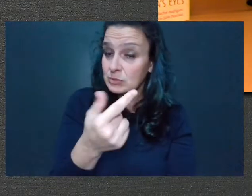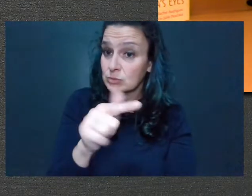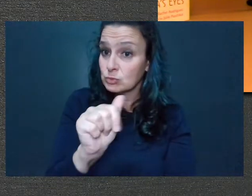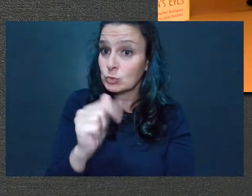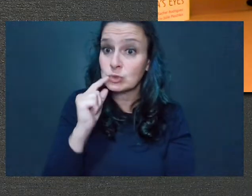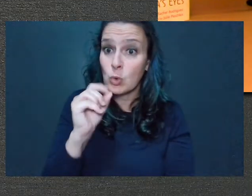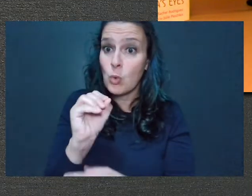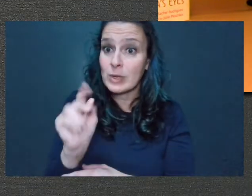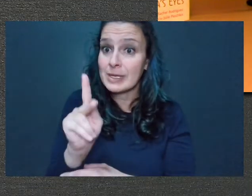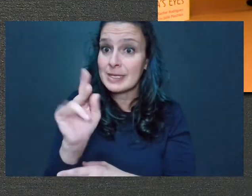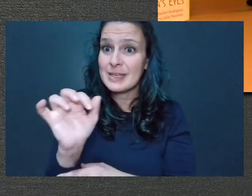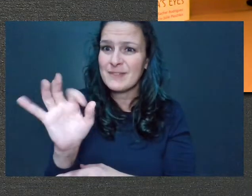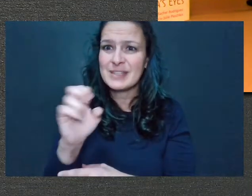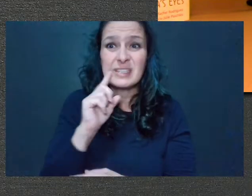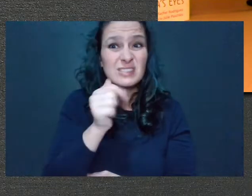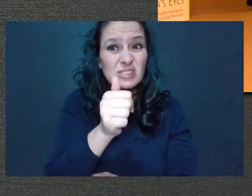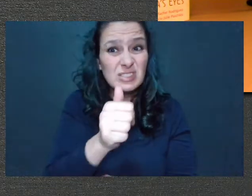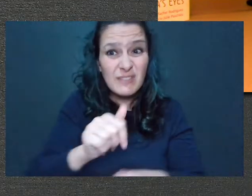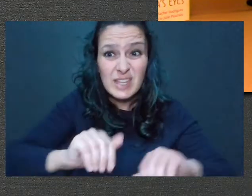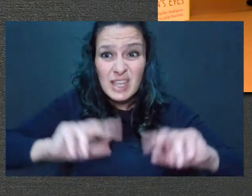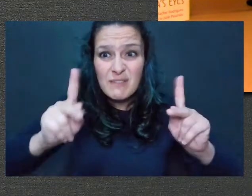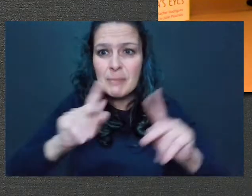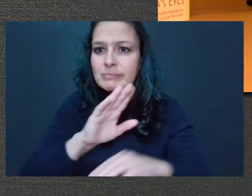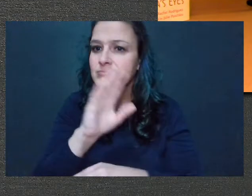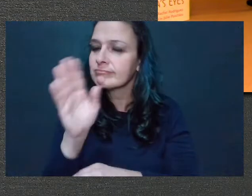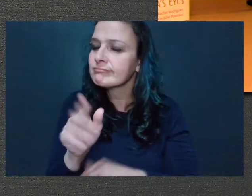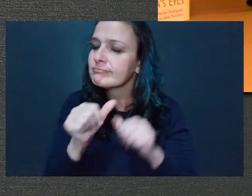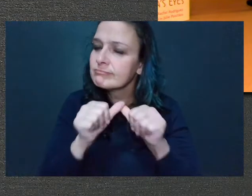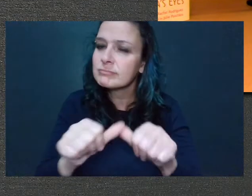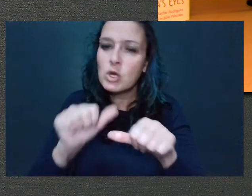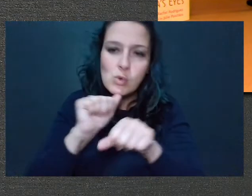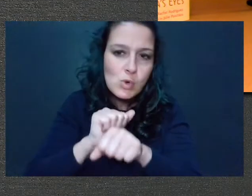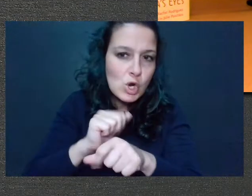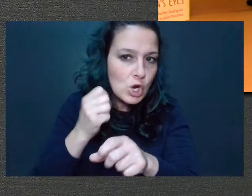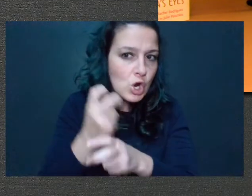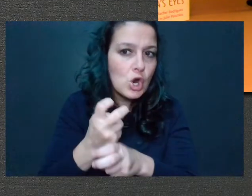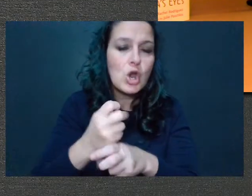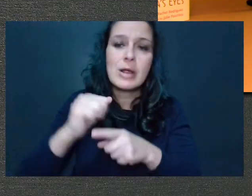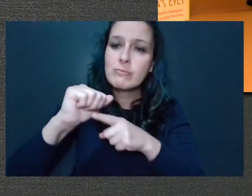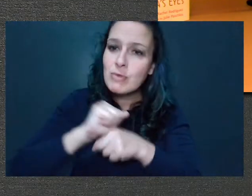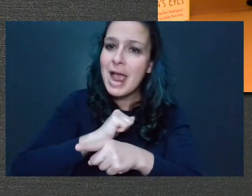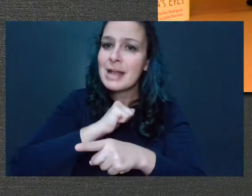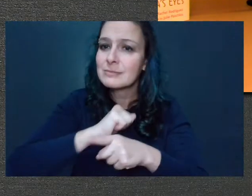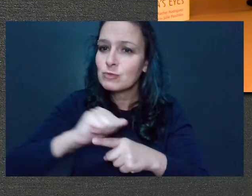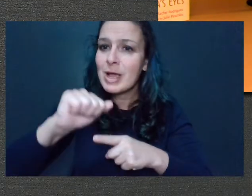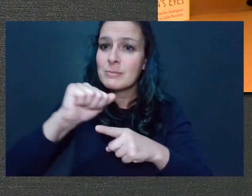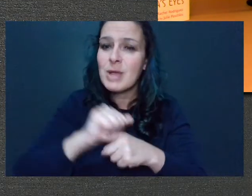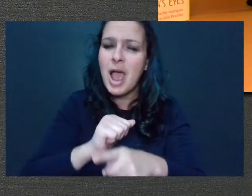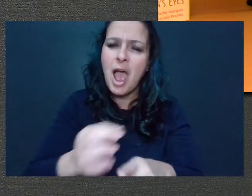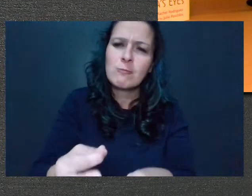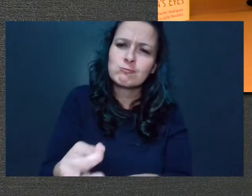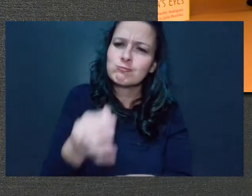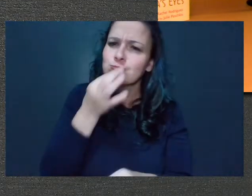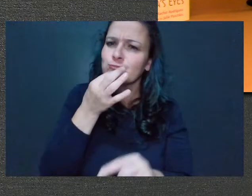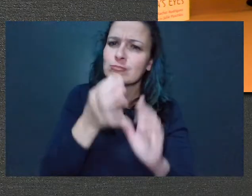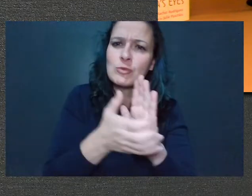She kept working hard throughout her life, practicing, practicing. She became very good at art.